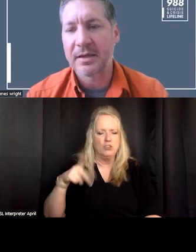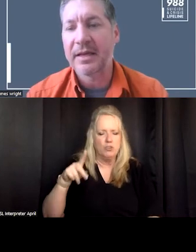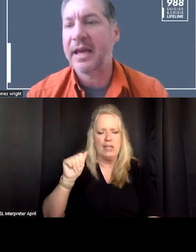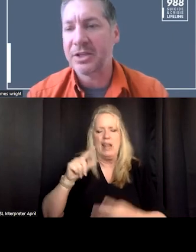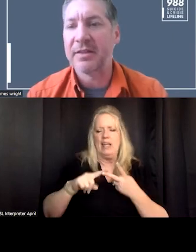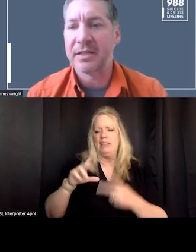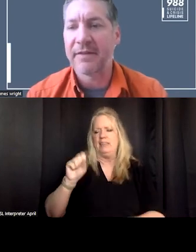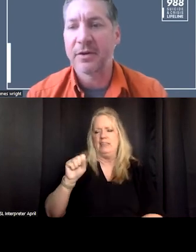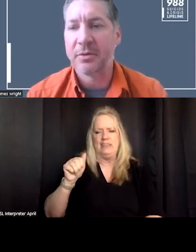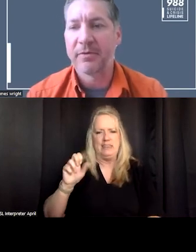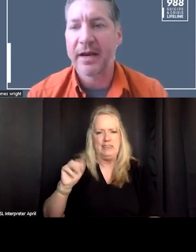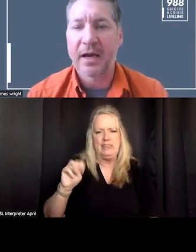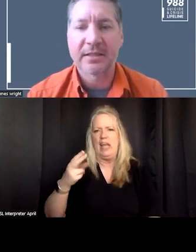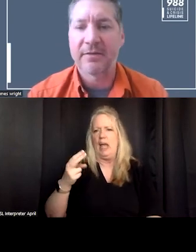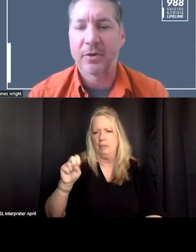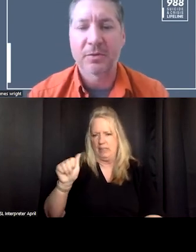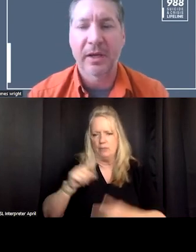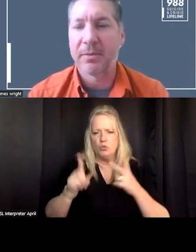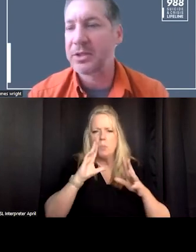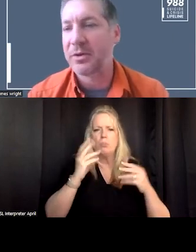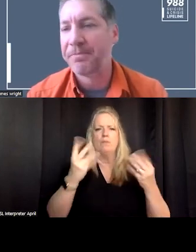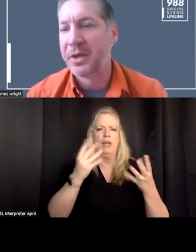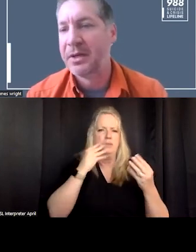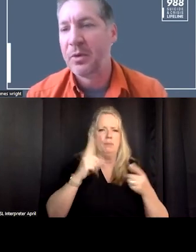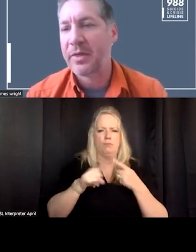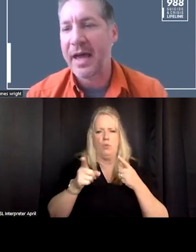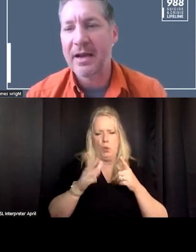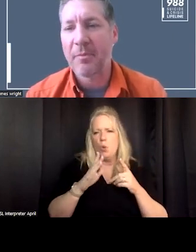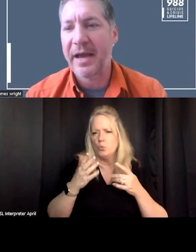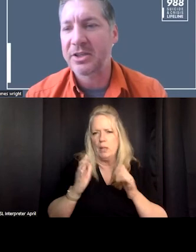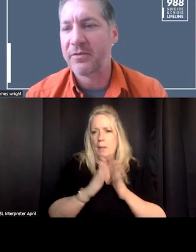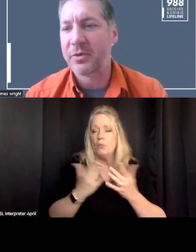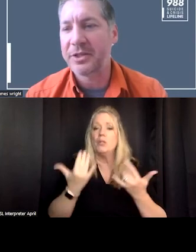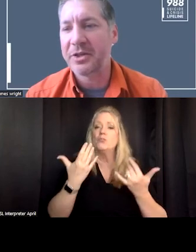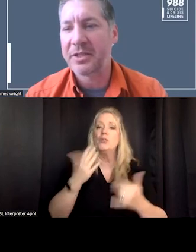ENGAGED IN THE EFFORT TO PROVIDE CONTENT FOR THE PLAYBOOKS. SO WITH THAT I WILL PASS IT TO RICHARD.